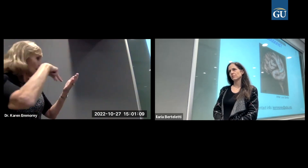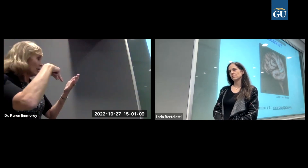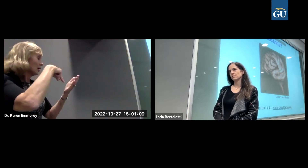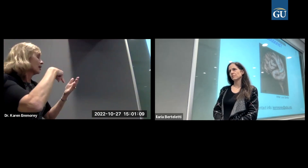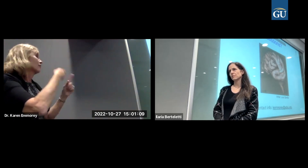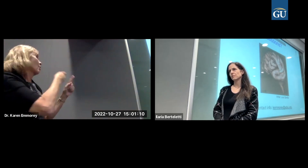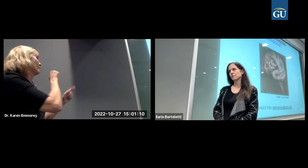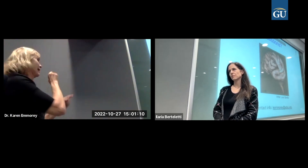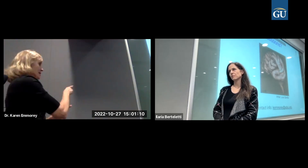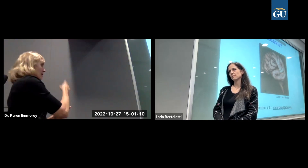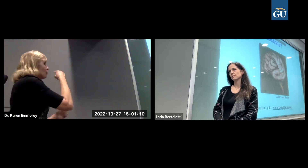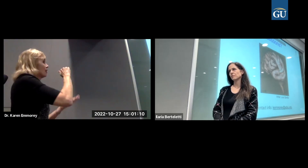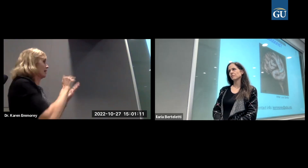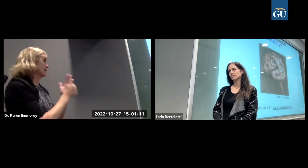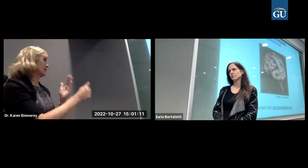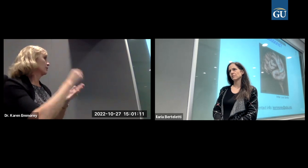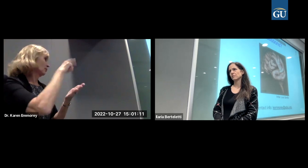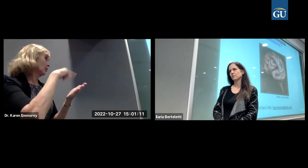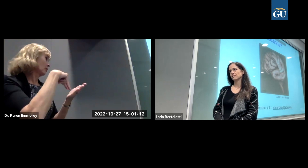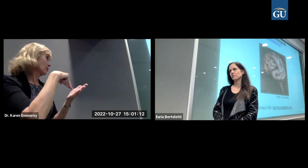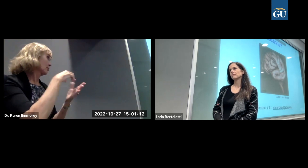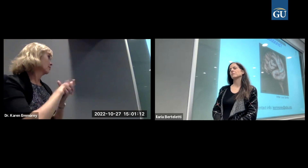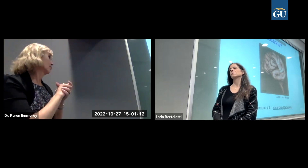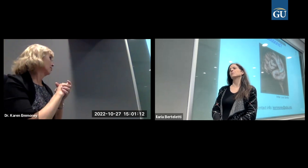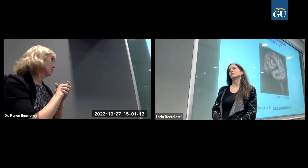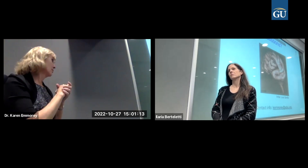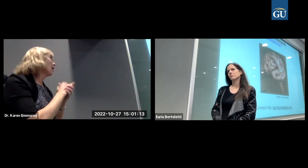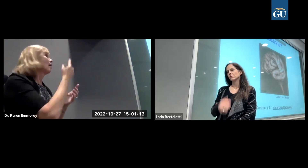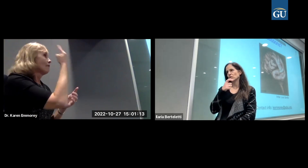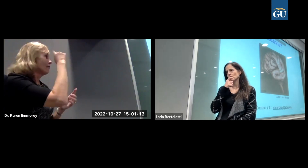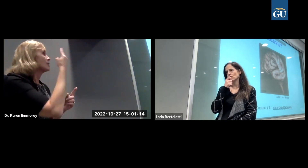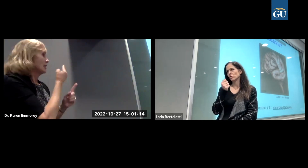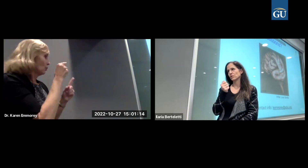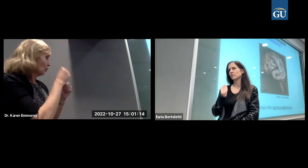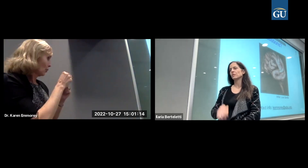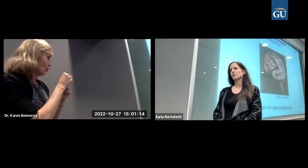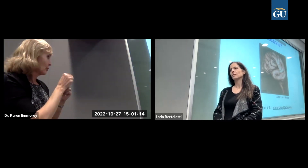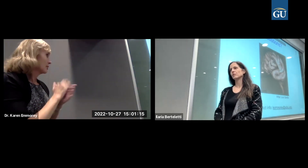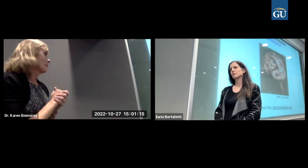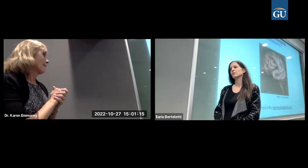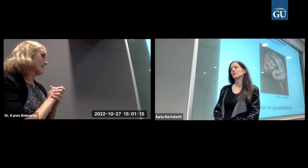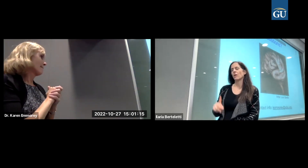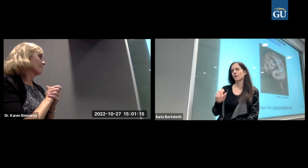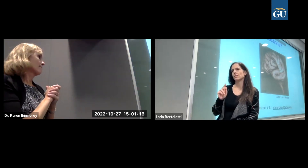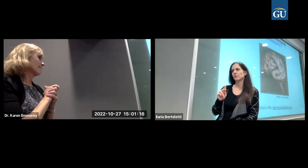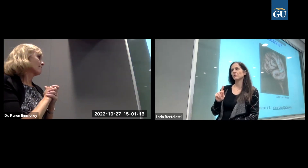Okay, thank you so much. Very interesting to continue to think about, and that the